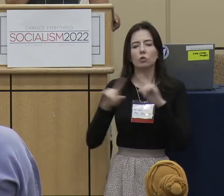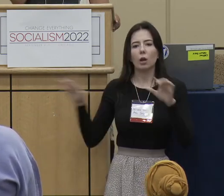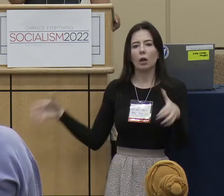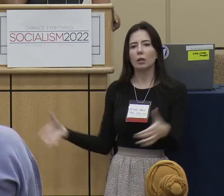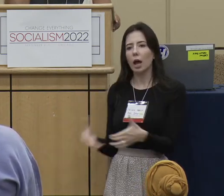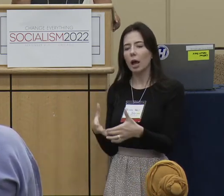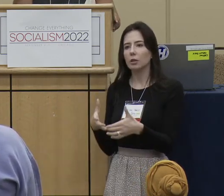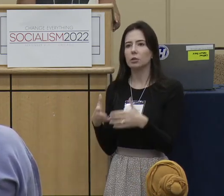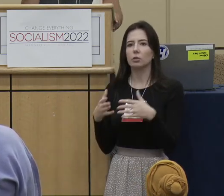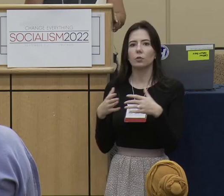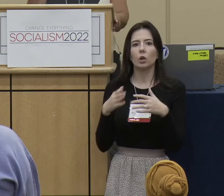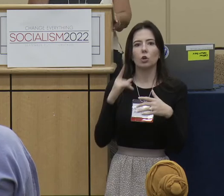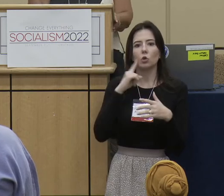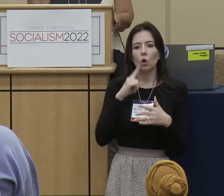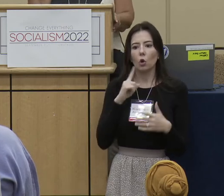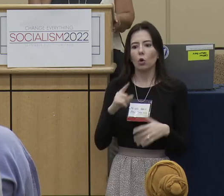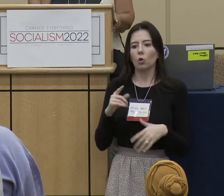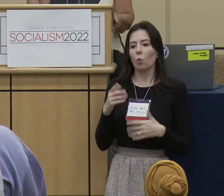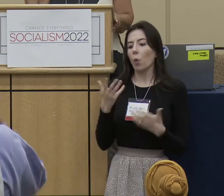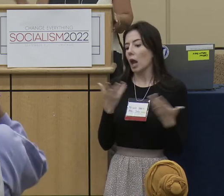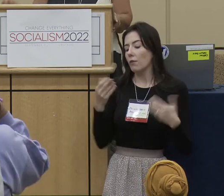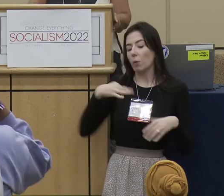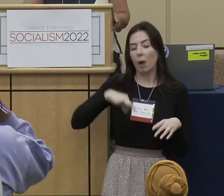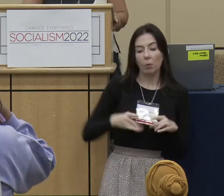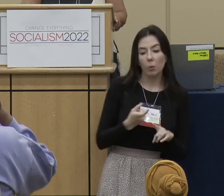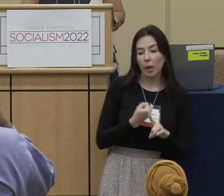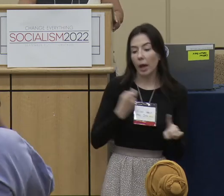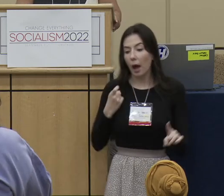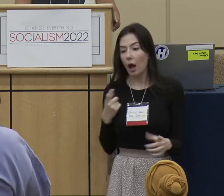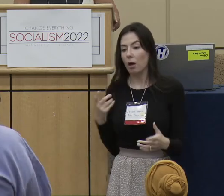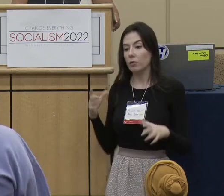labor , and whatever comes back to the collective goes into the